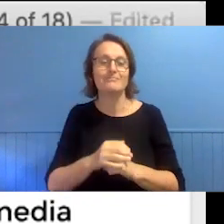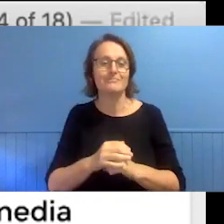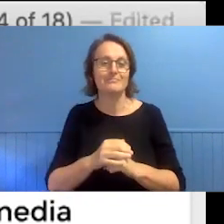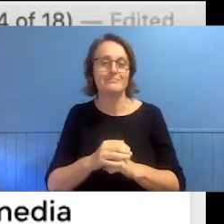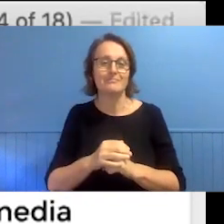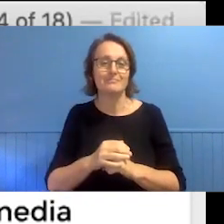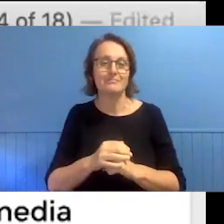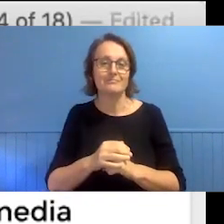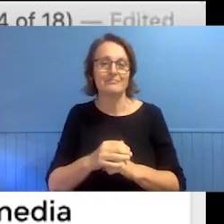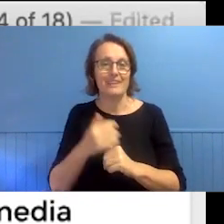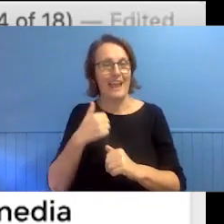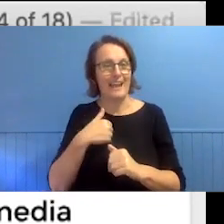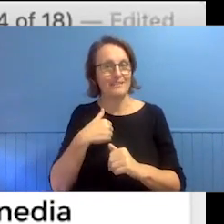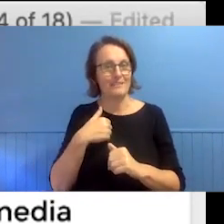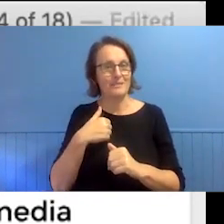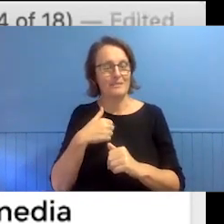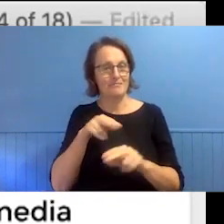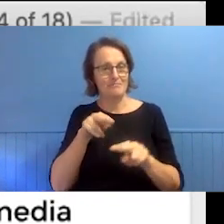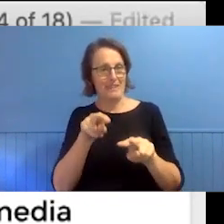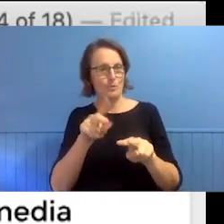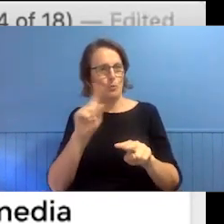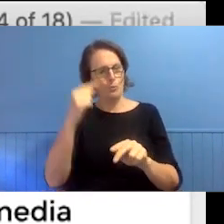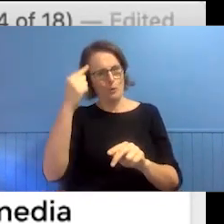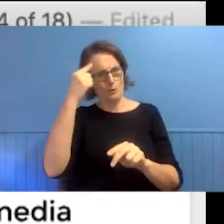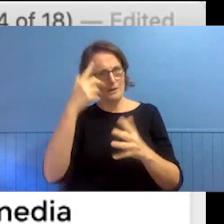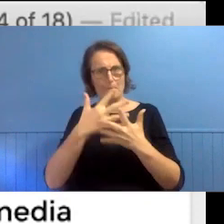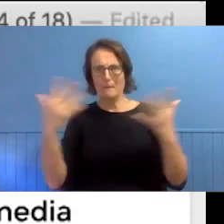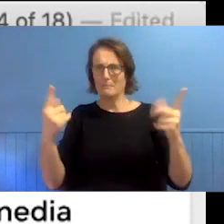changes in the last dekid or two from this photo to what we see in